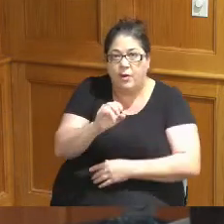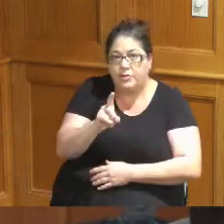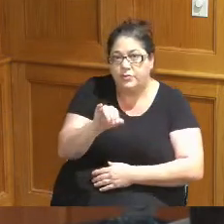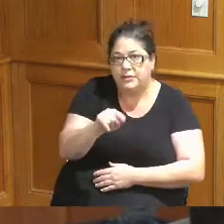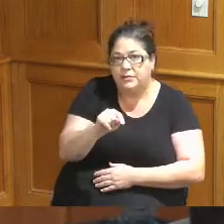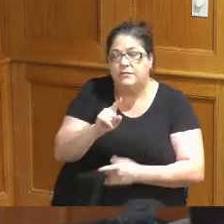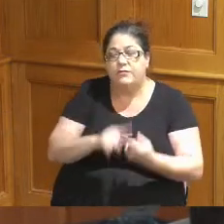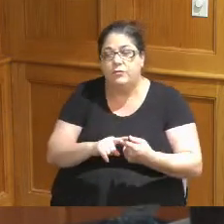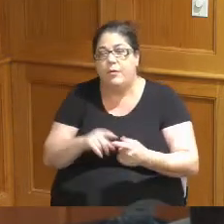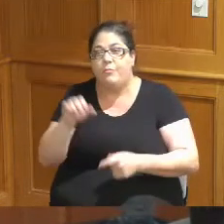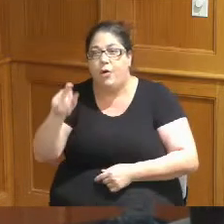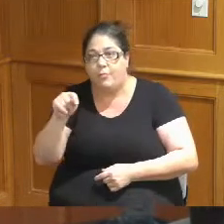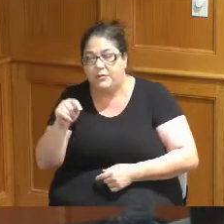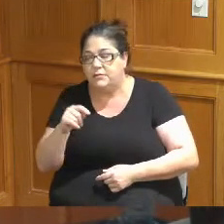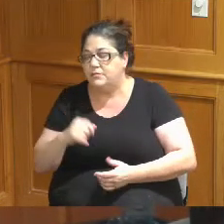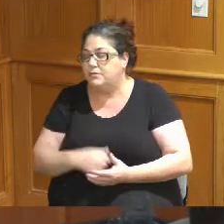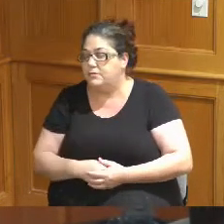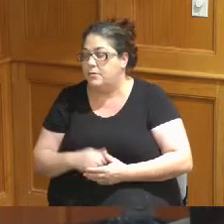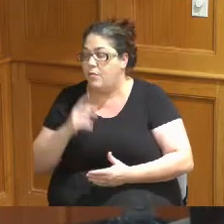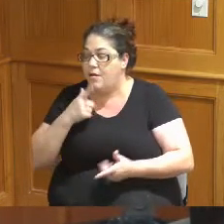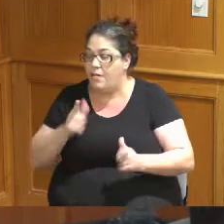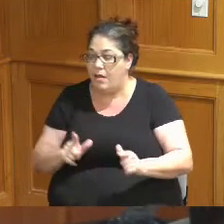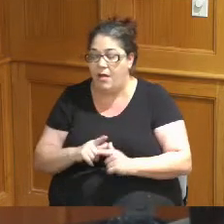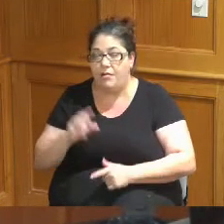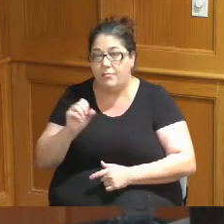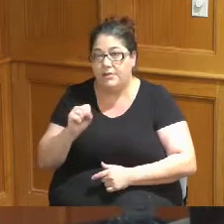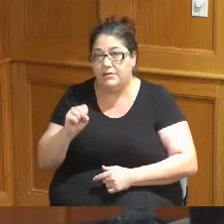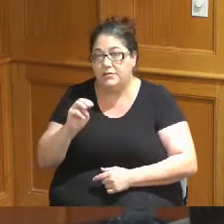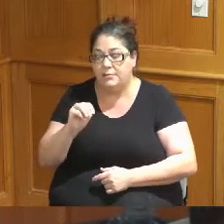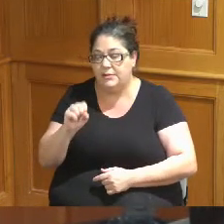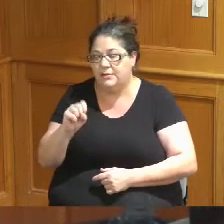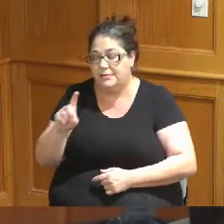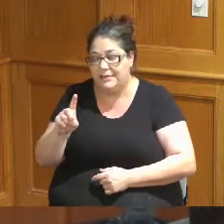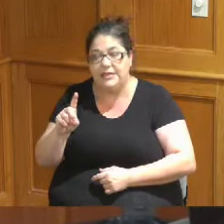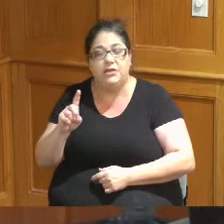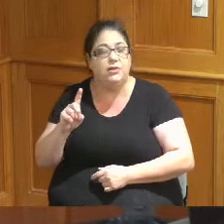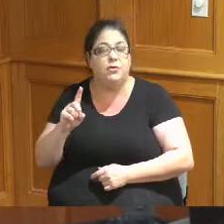National Construction funding will allow MSD to address this need in a timely and cost efficient